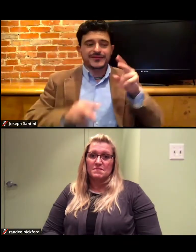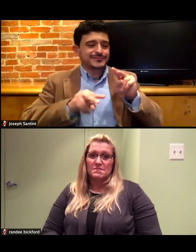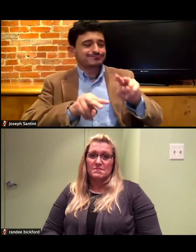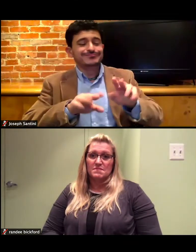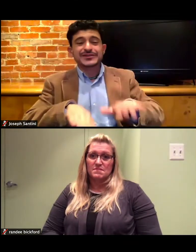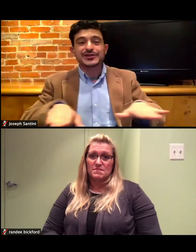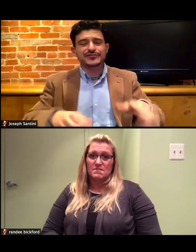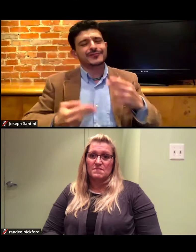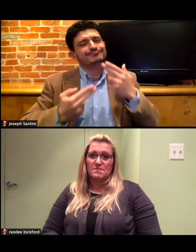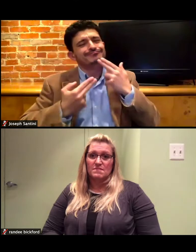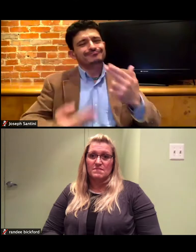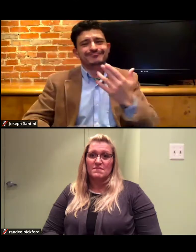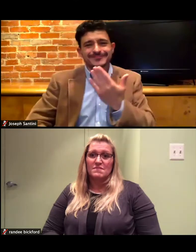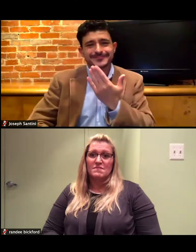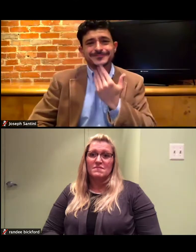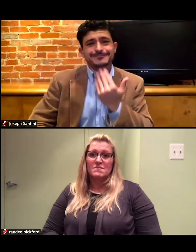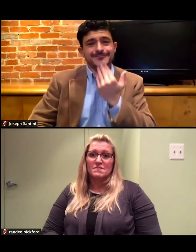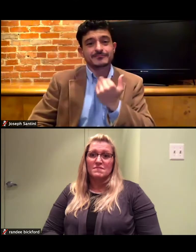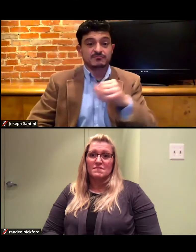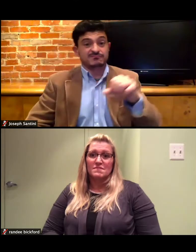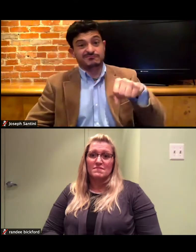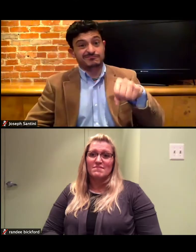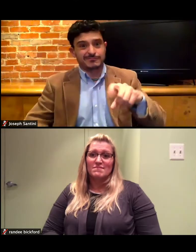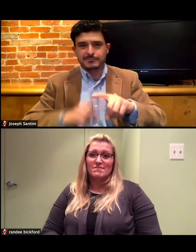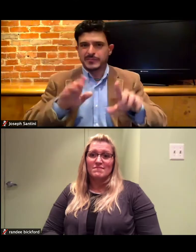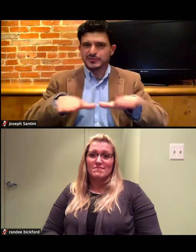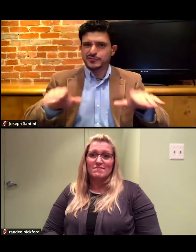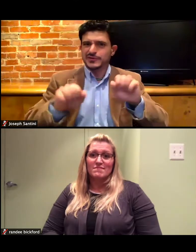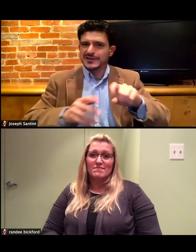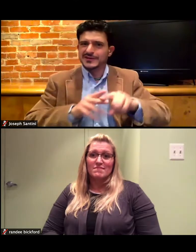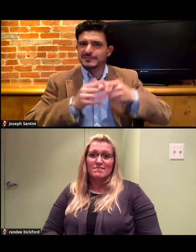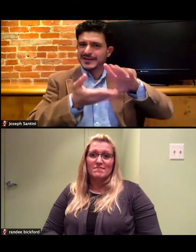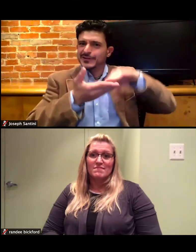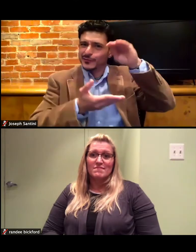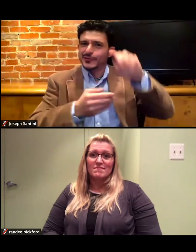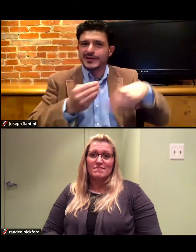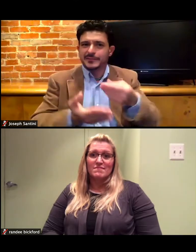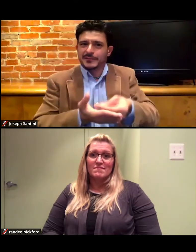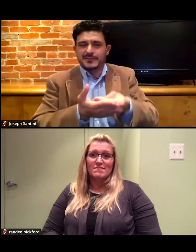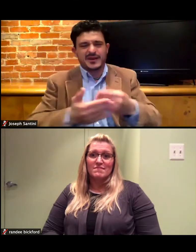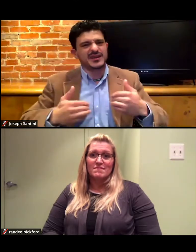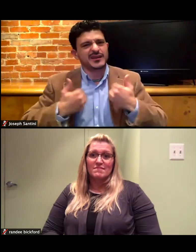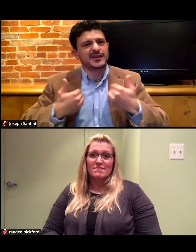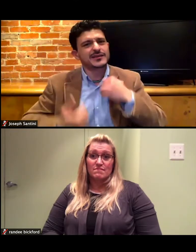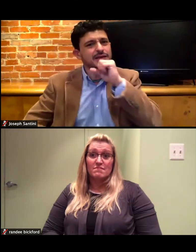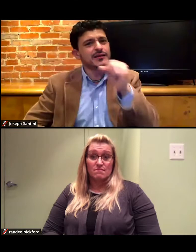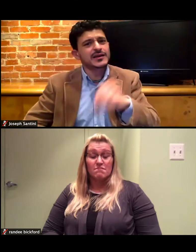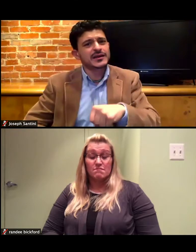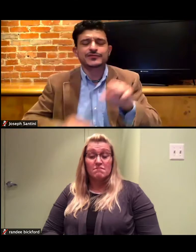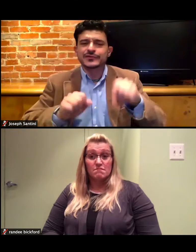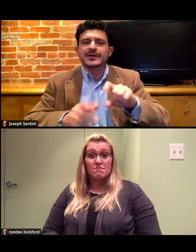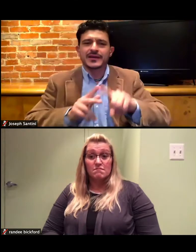all children basically is that, parents look at children as young and cute and sweet